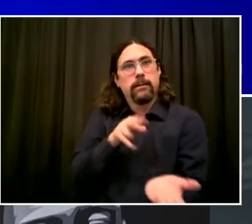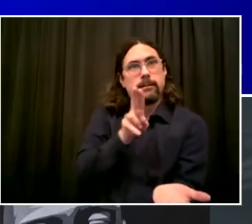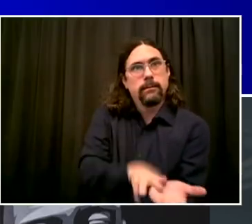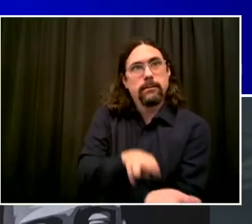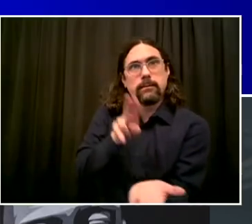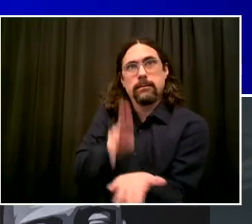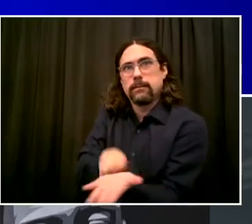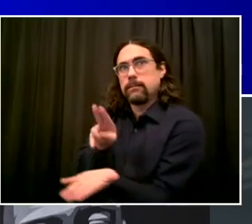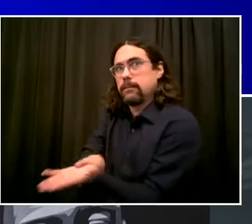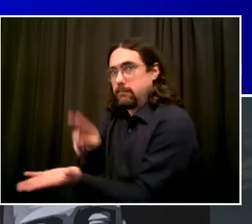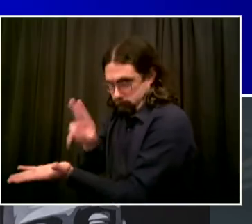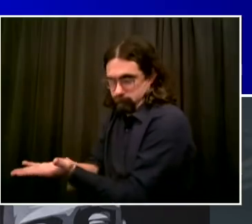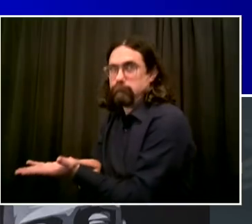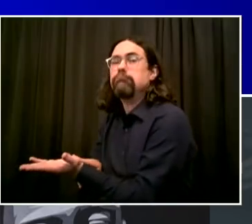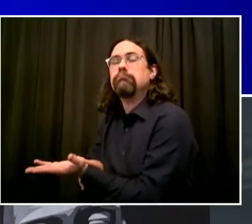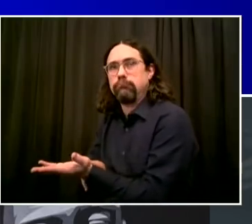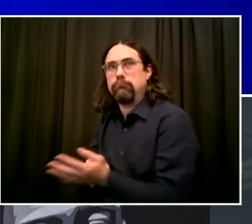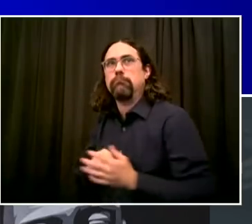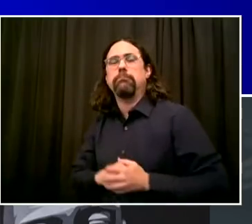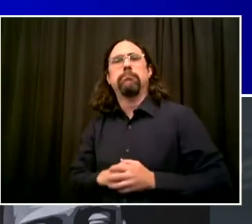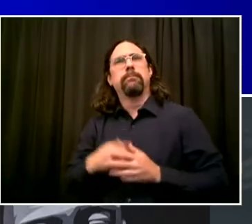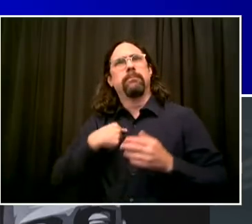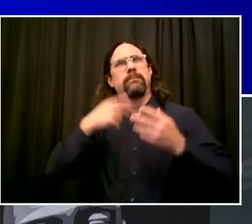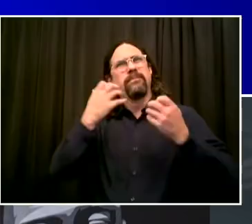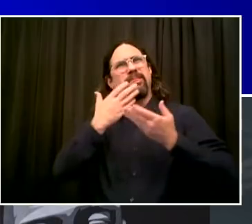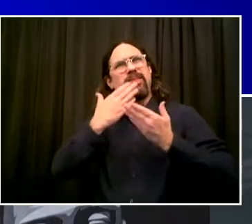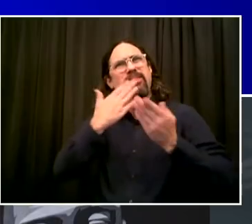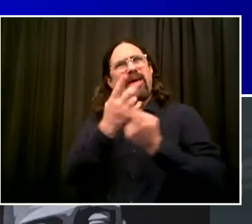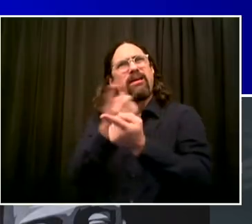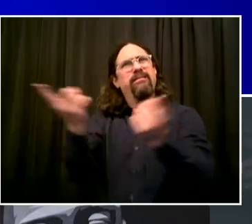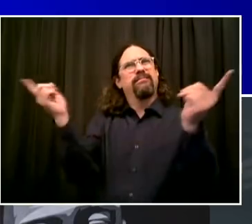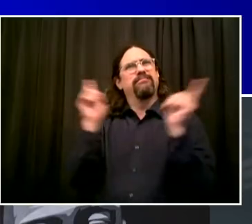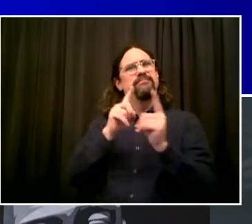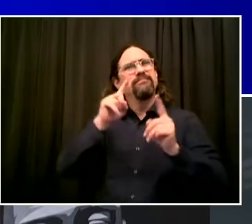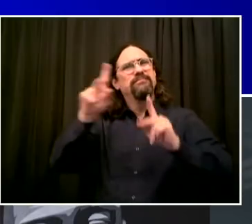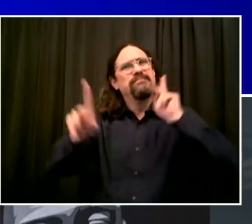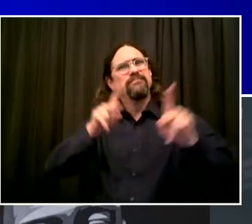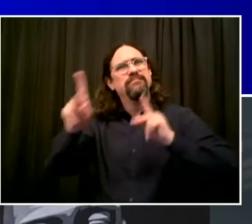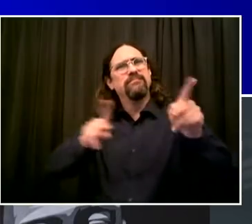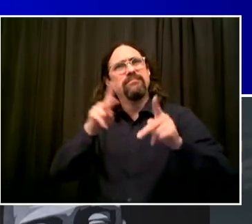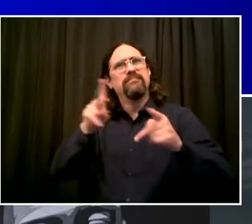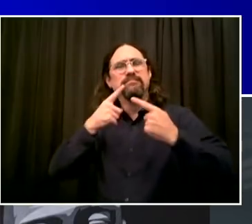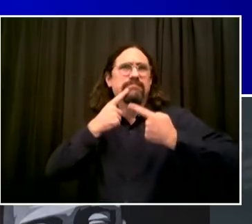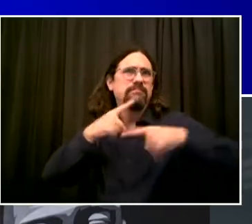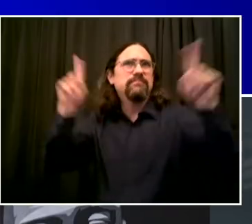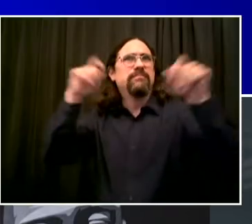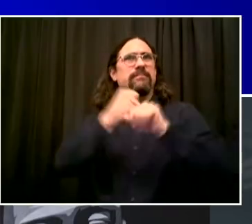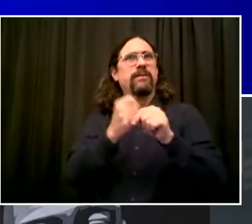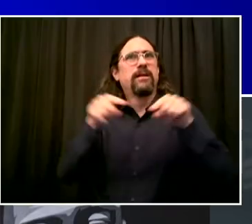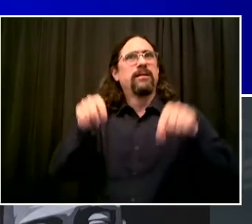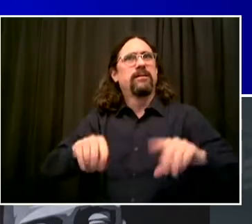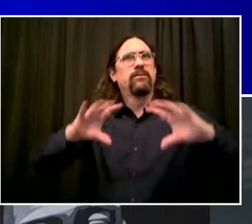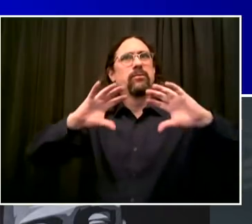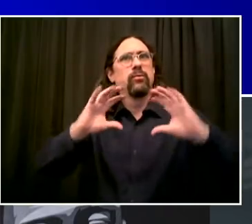THINK THE ACTIVISAT ND